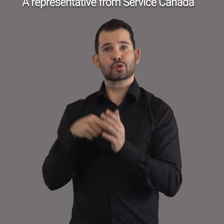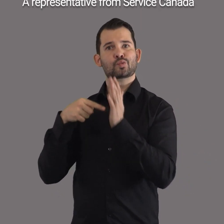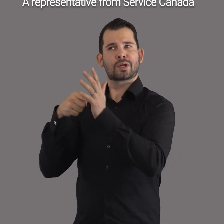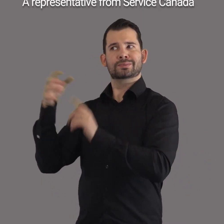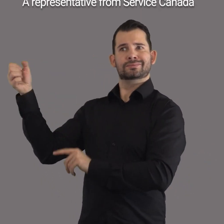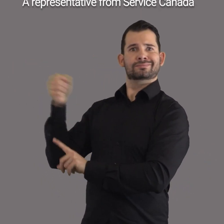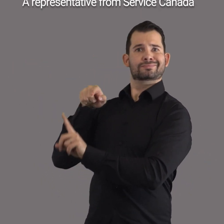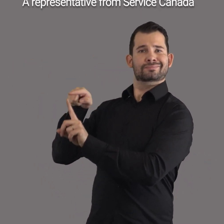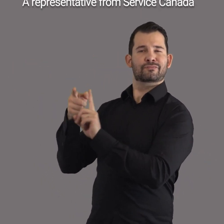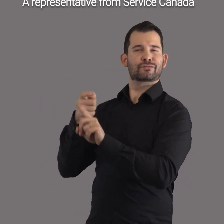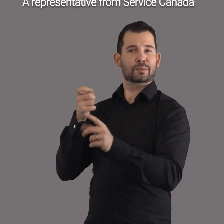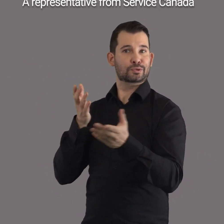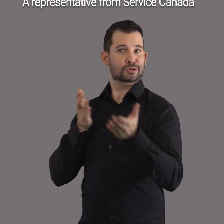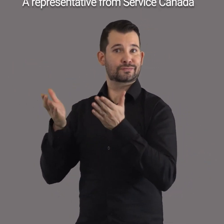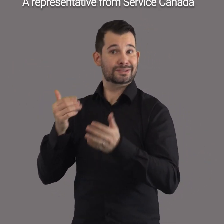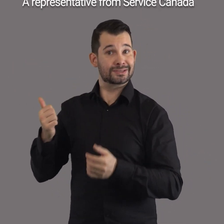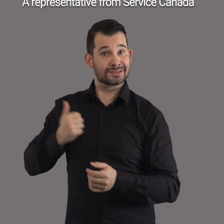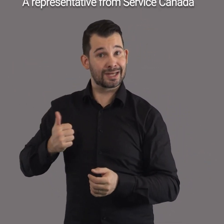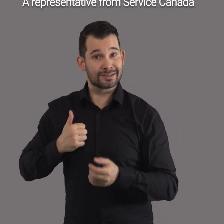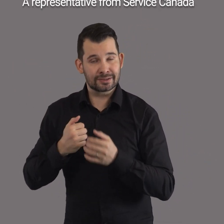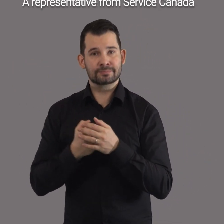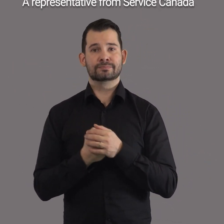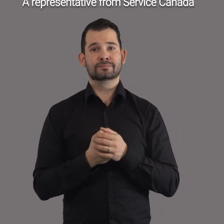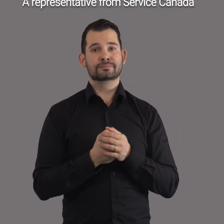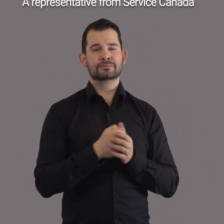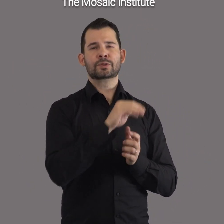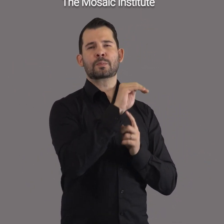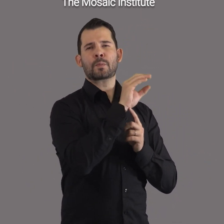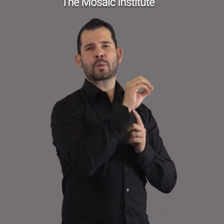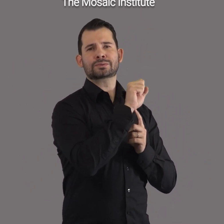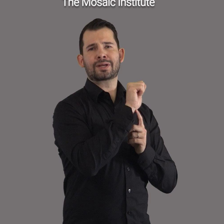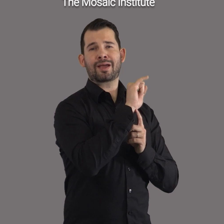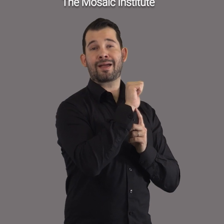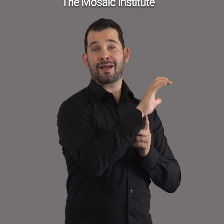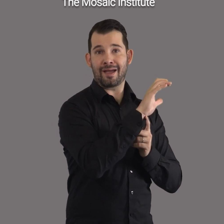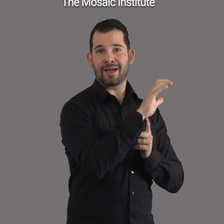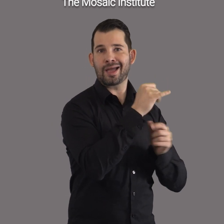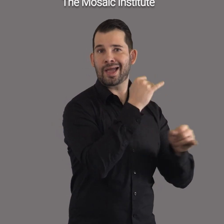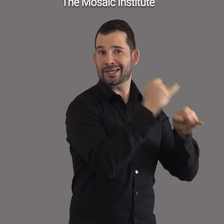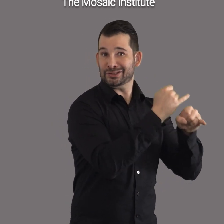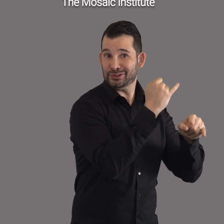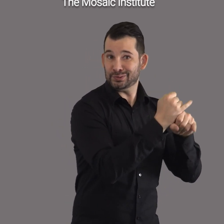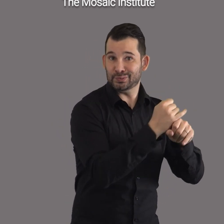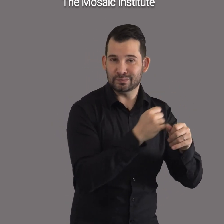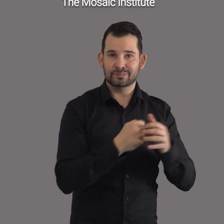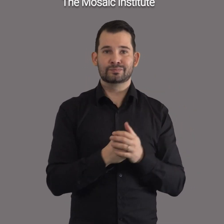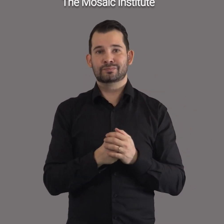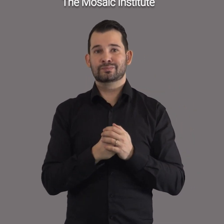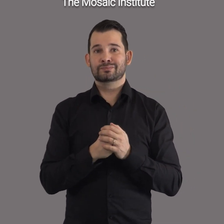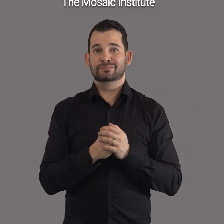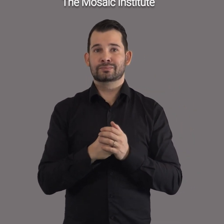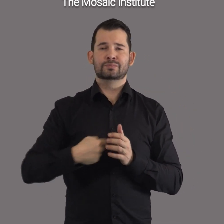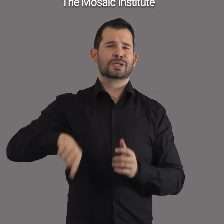A representative from Service Canada The Mosaic Institute